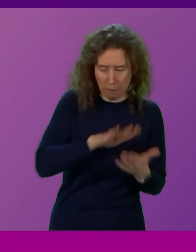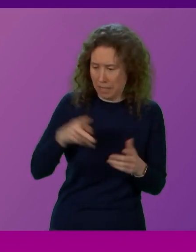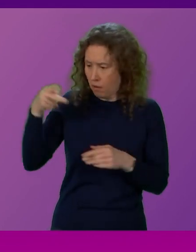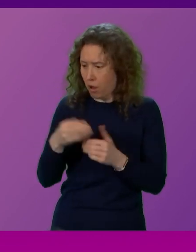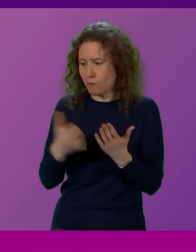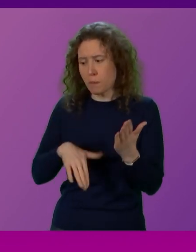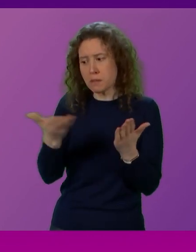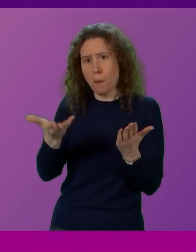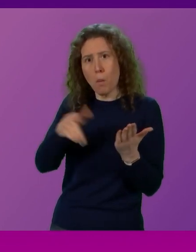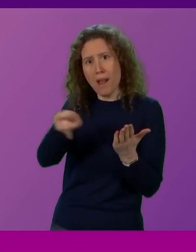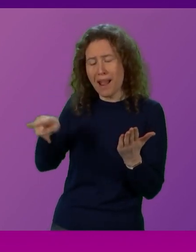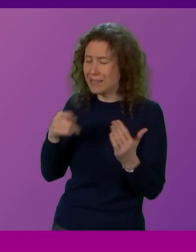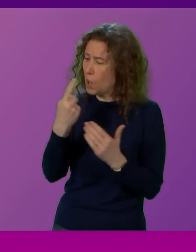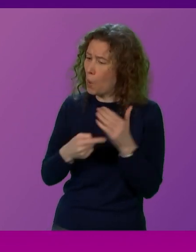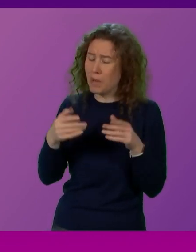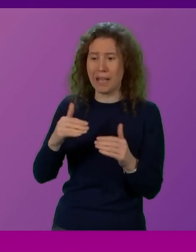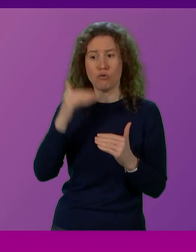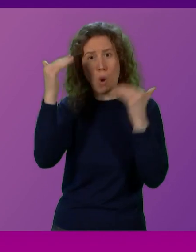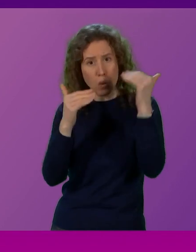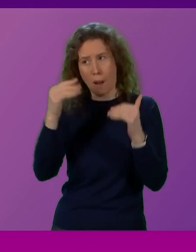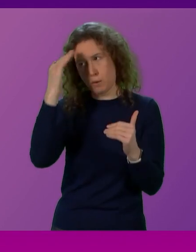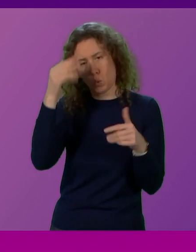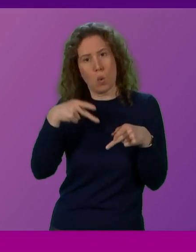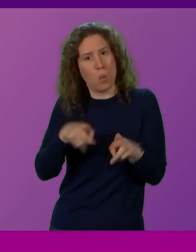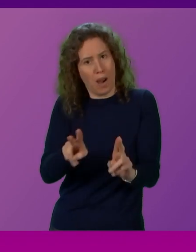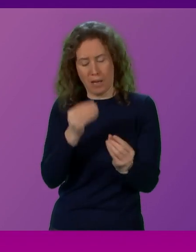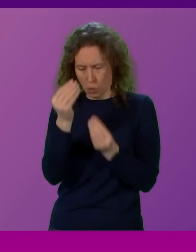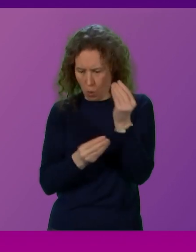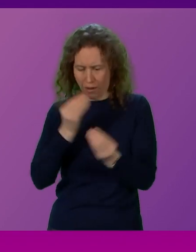That is the only grown-up and mature way to approach budget deliberations.